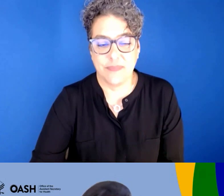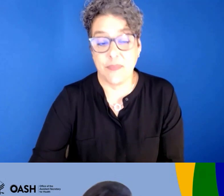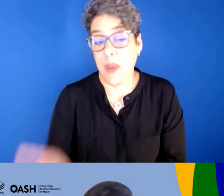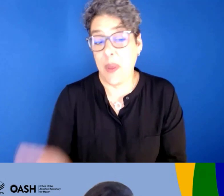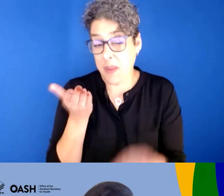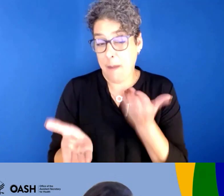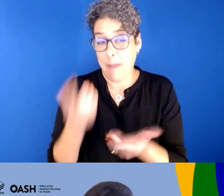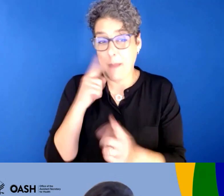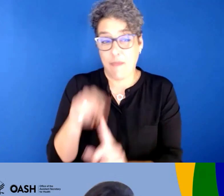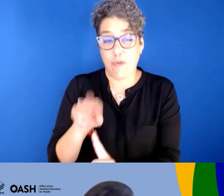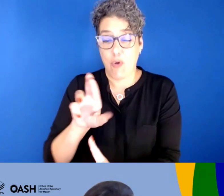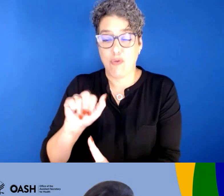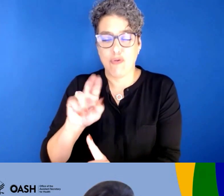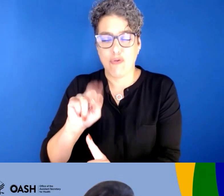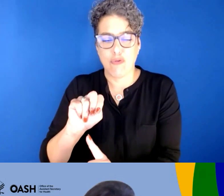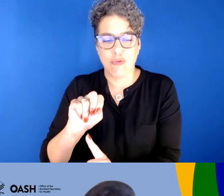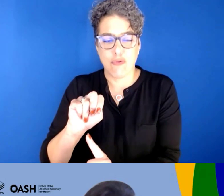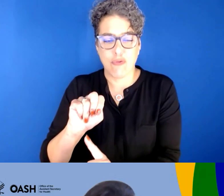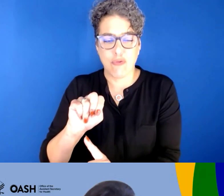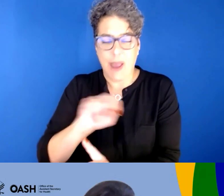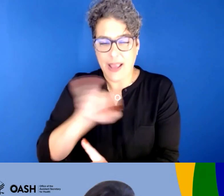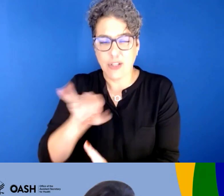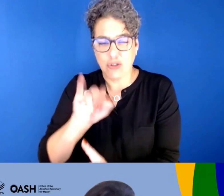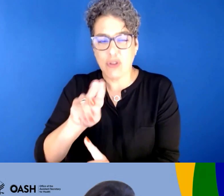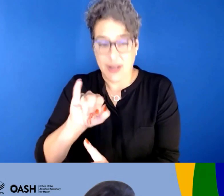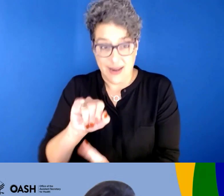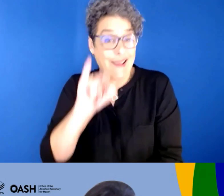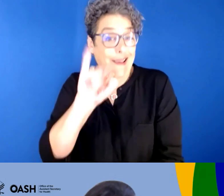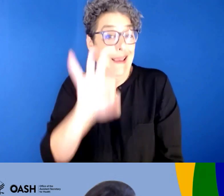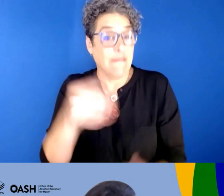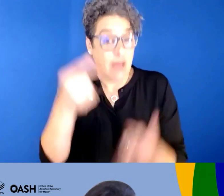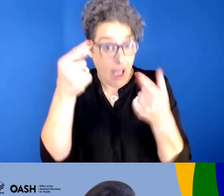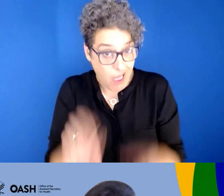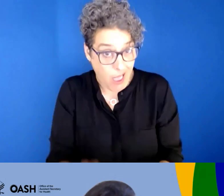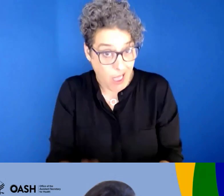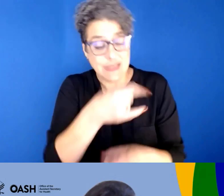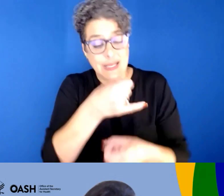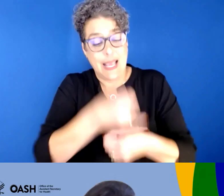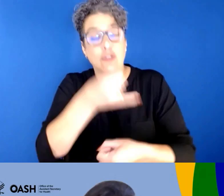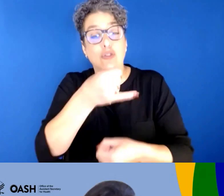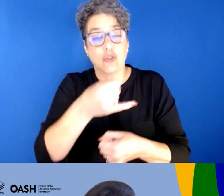If an institution has an allegation of misconduct and the institution has never handled